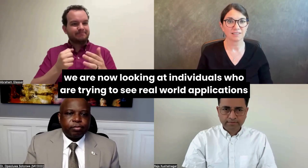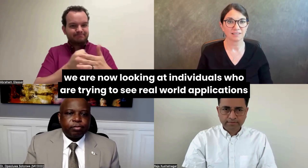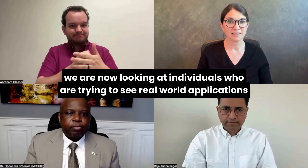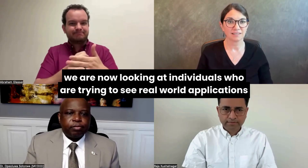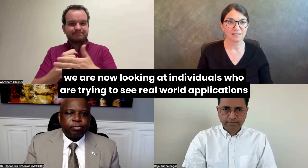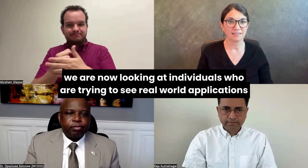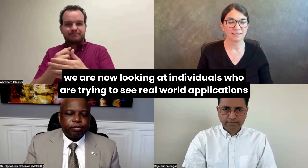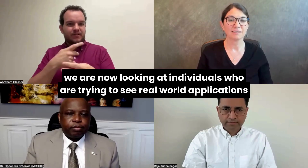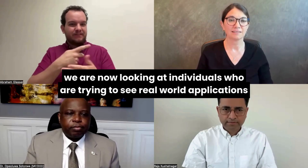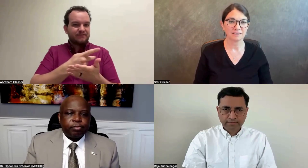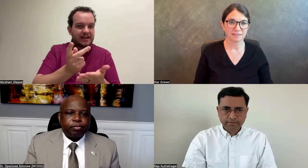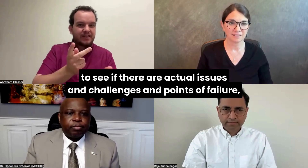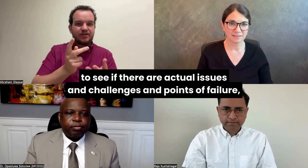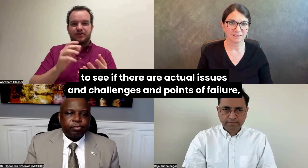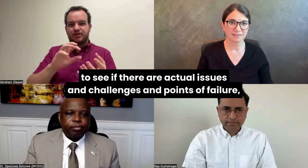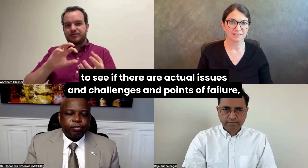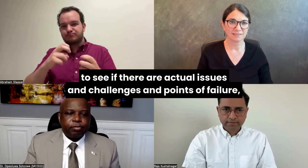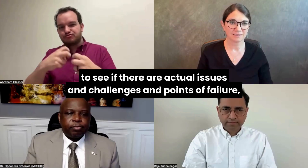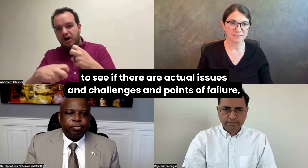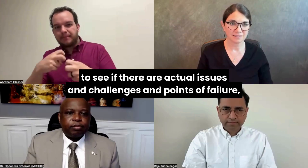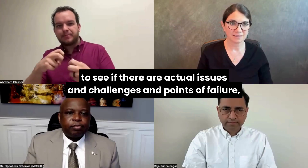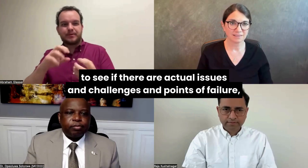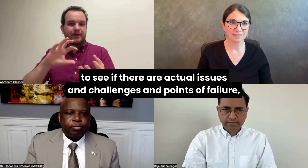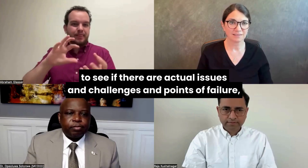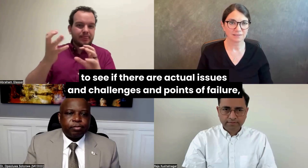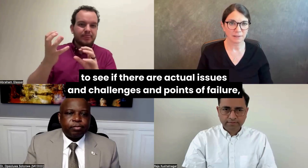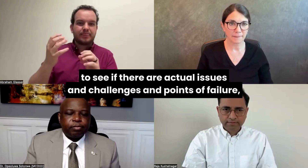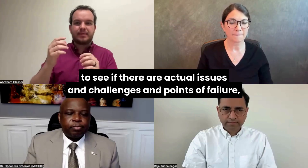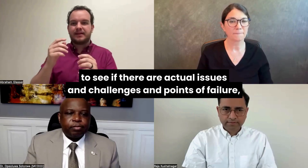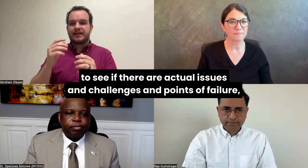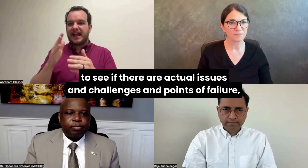to see if there are actual issues and challenges and points of failure,